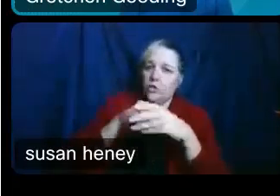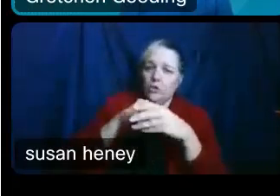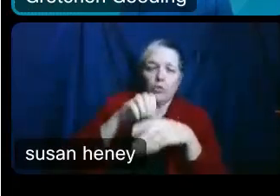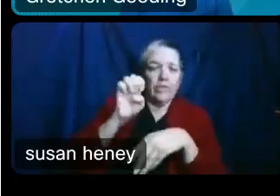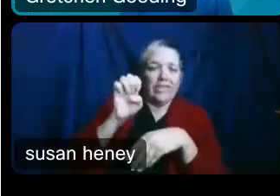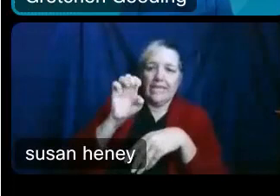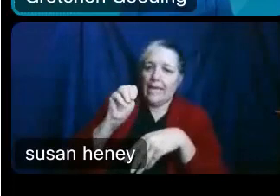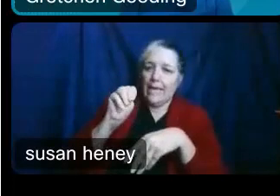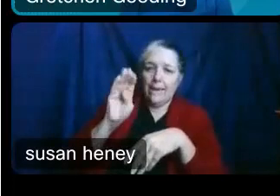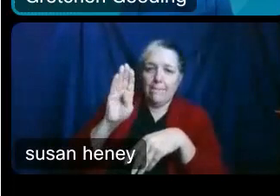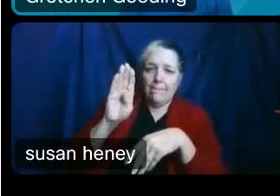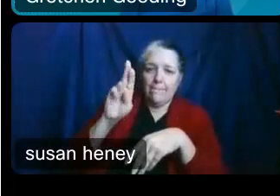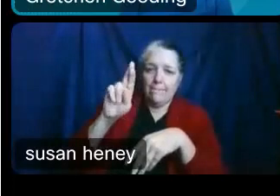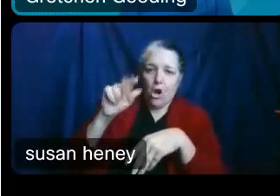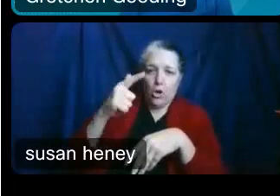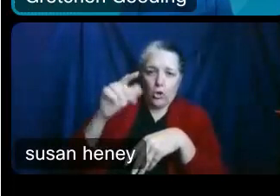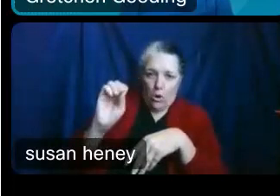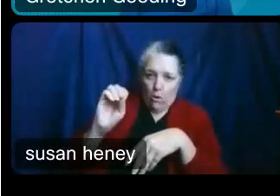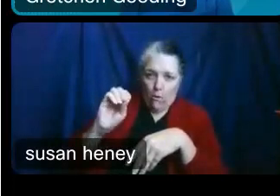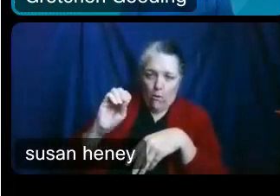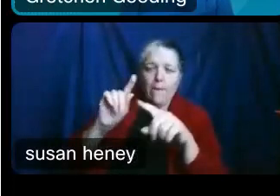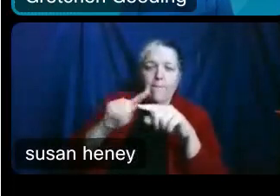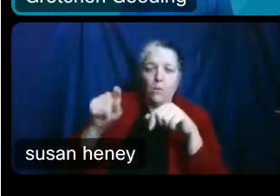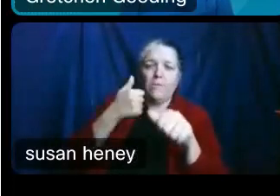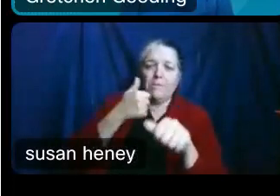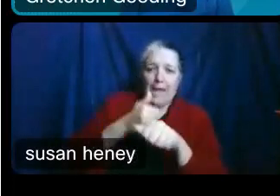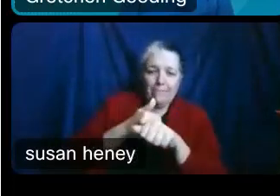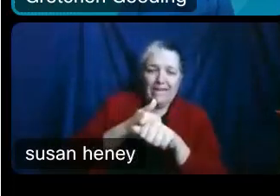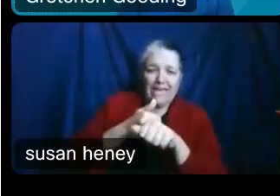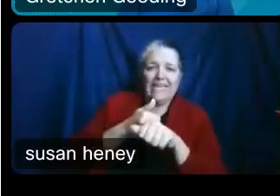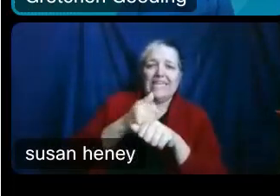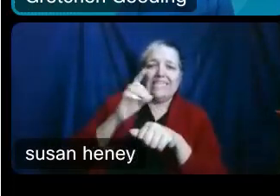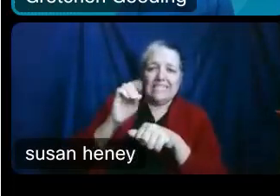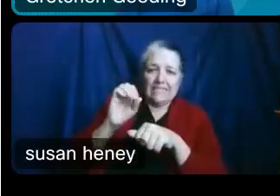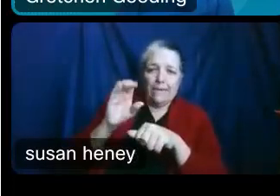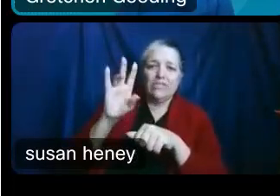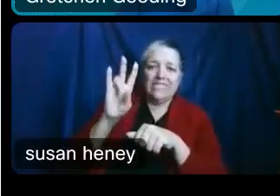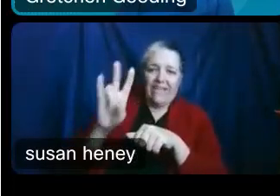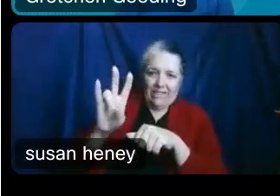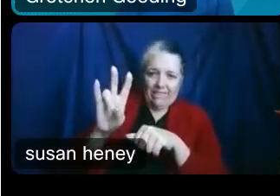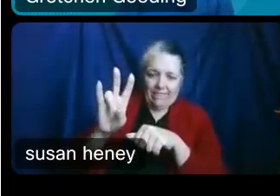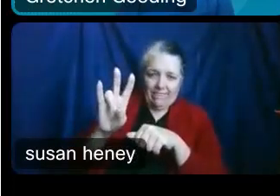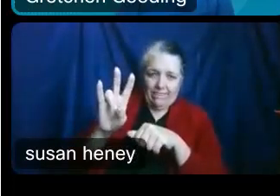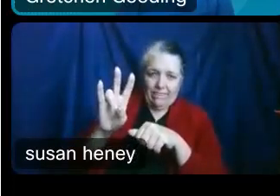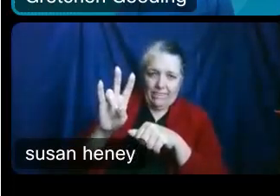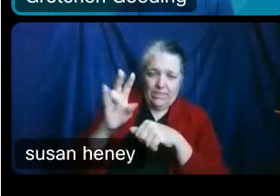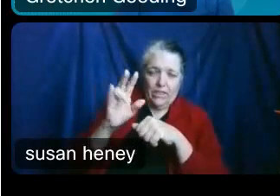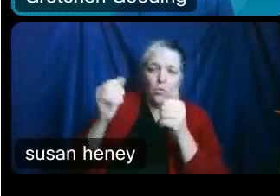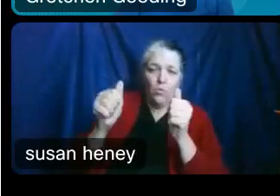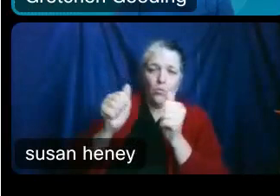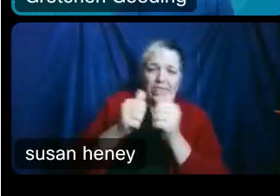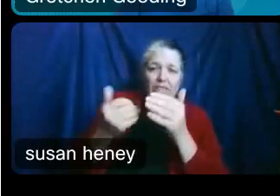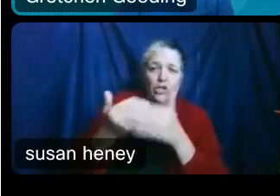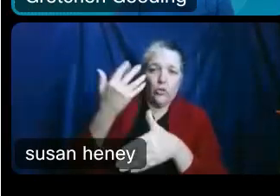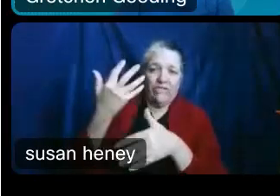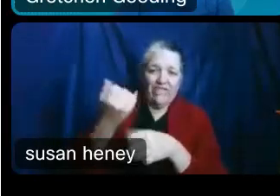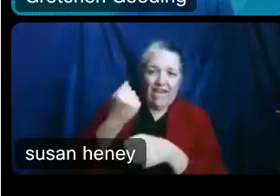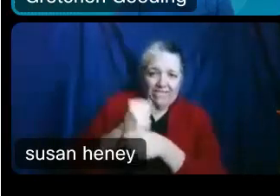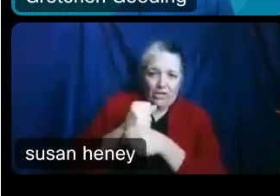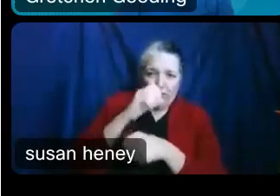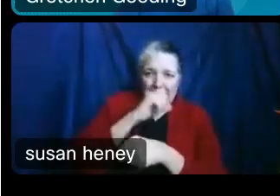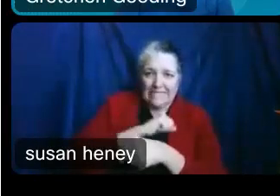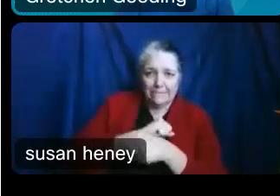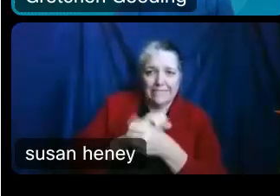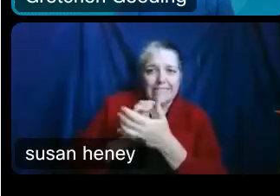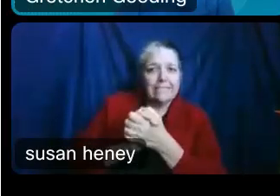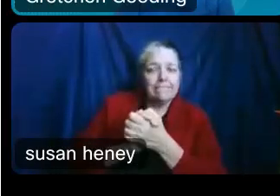on the release day of December 7th, with the 2018 to 2022 5-year estimates.